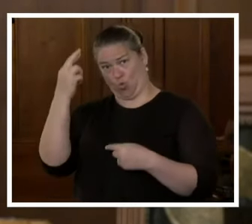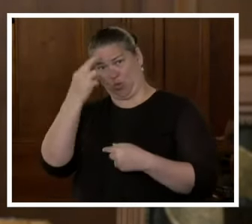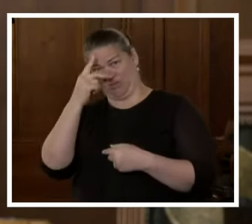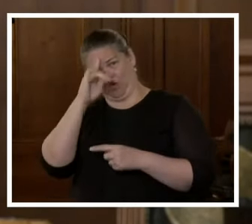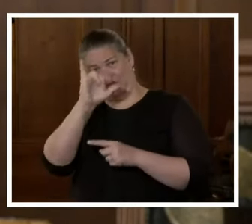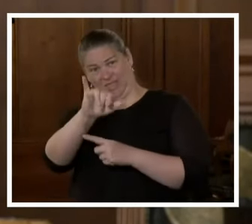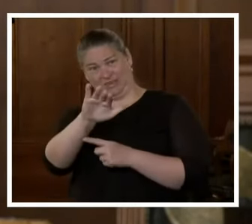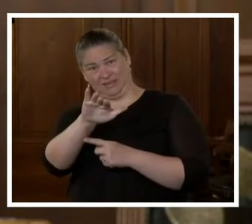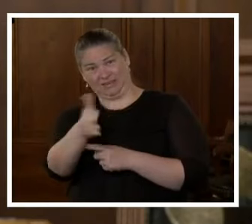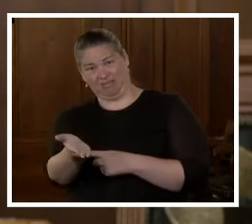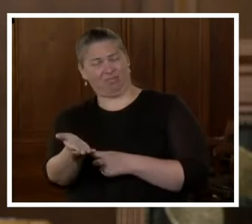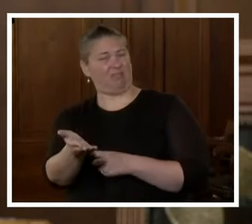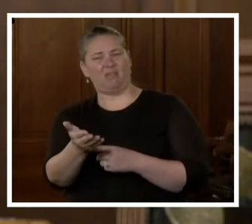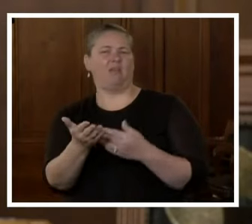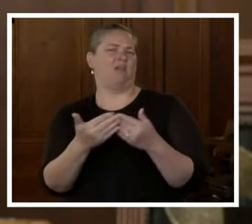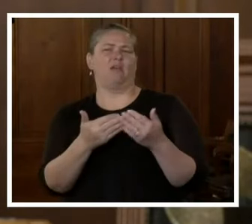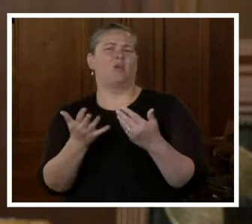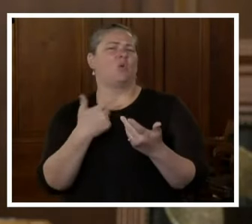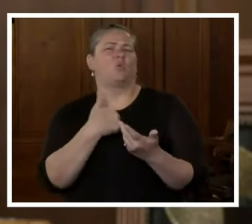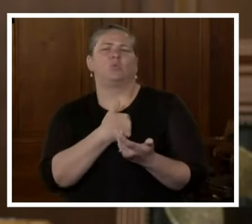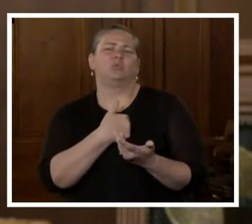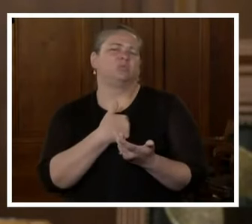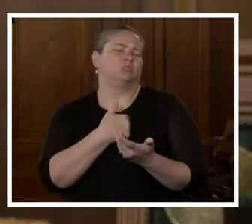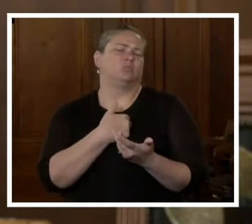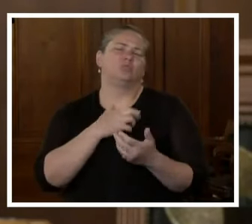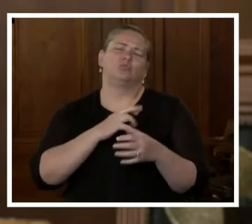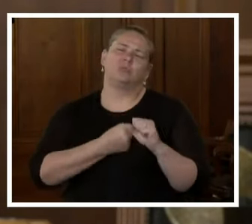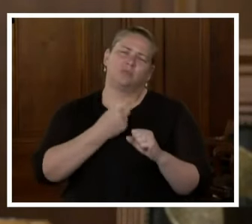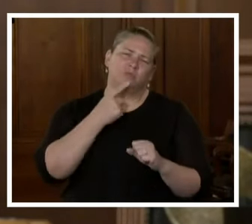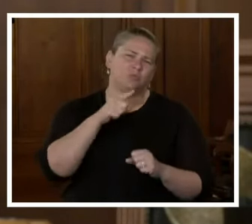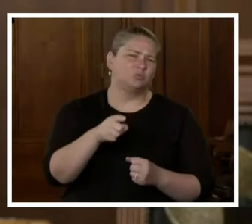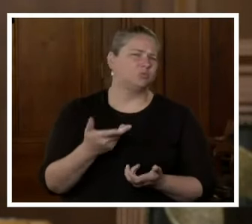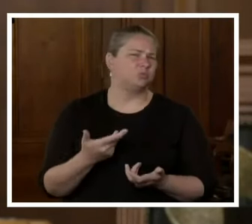CERTAINTY IS NOT POSSIBLE, AND